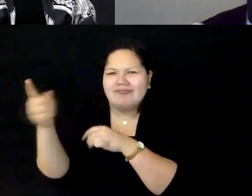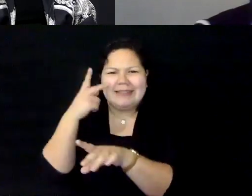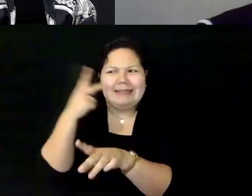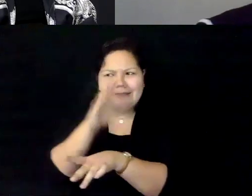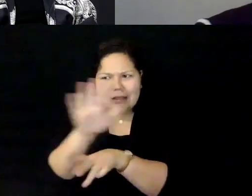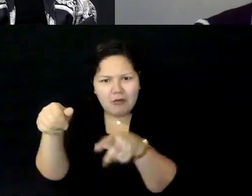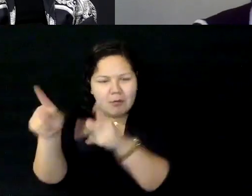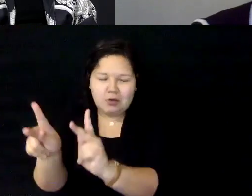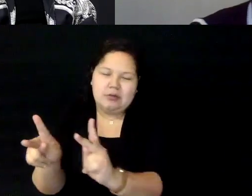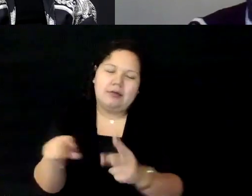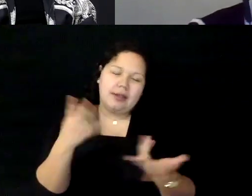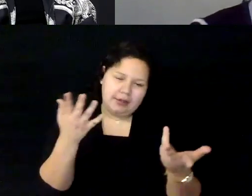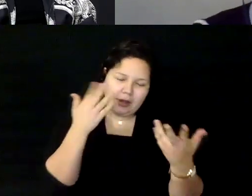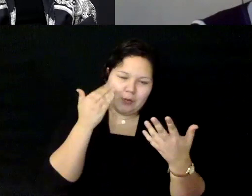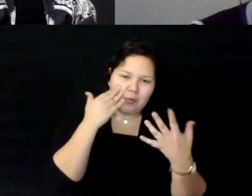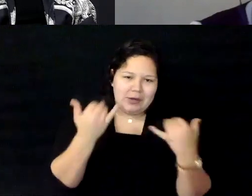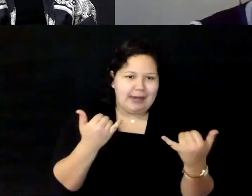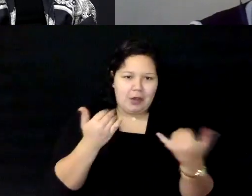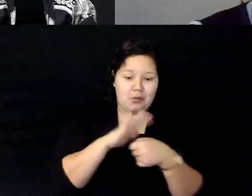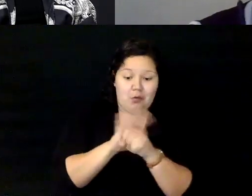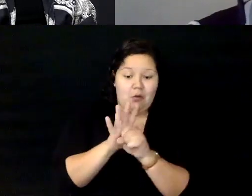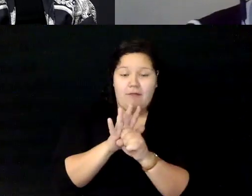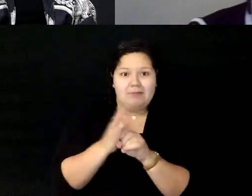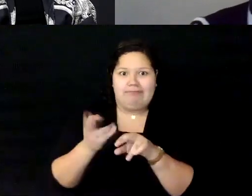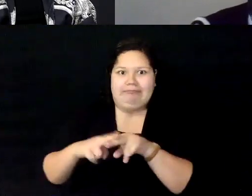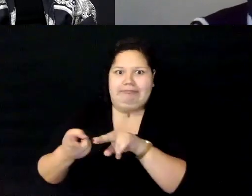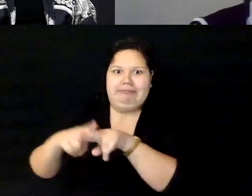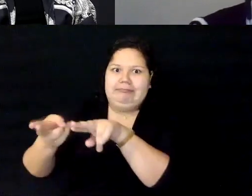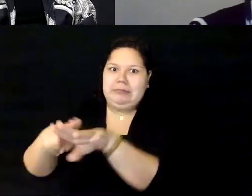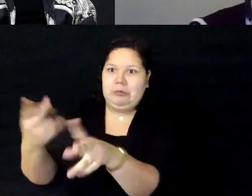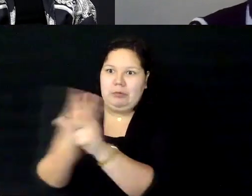of course, right now we're, COVID is ramping up here, so we're actually in semi-lockdown,